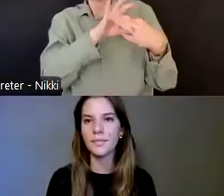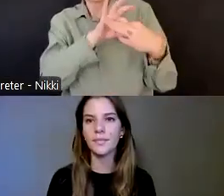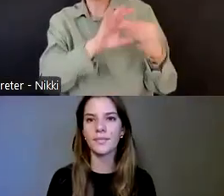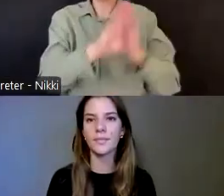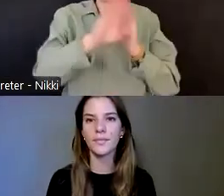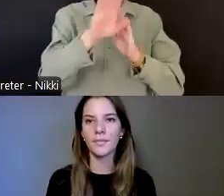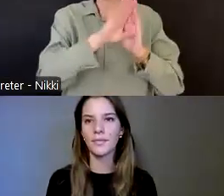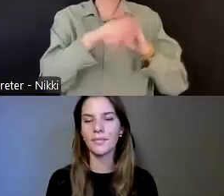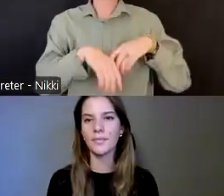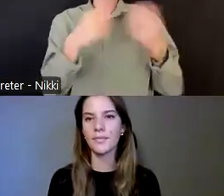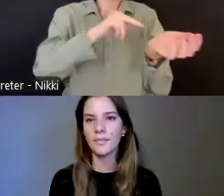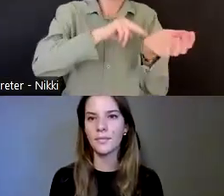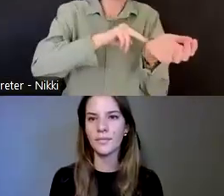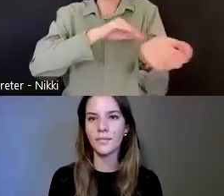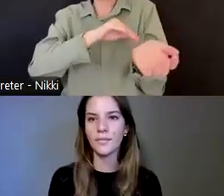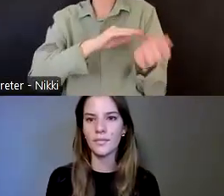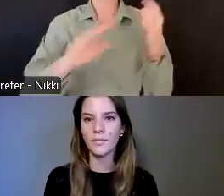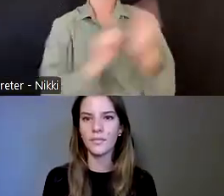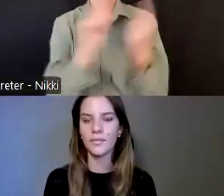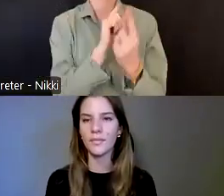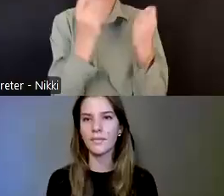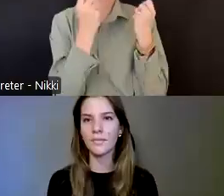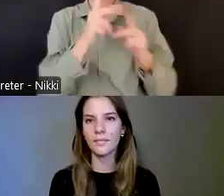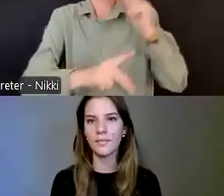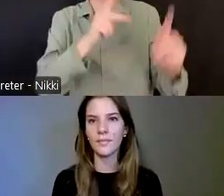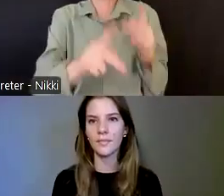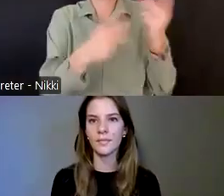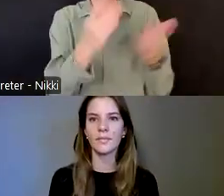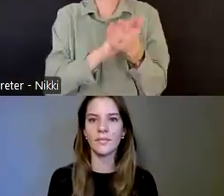and other people at the hospital. this really nice way to kind of get a sense for a place. So,